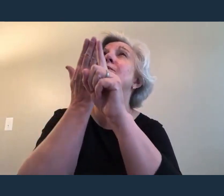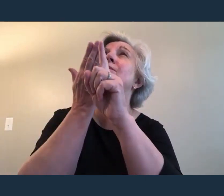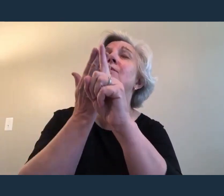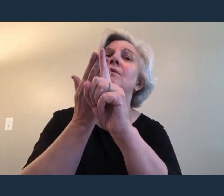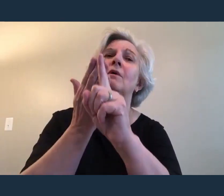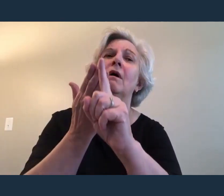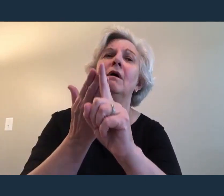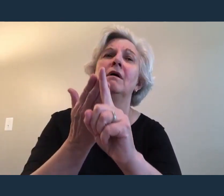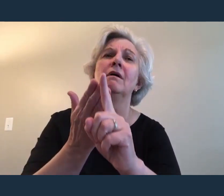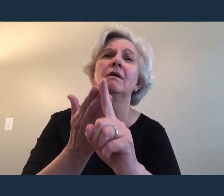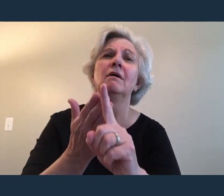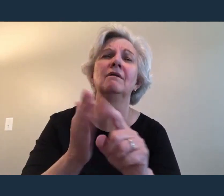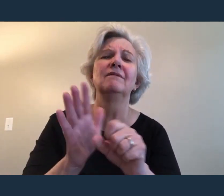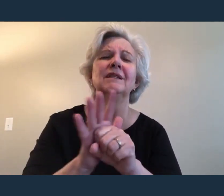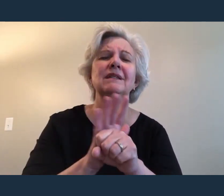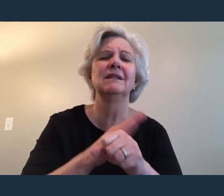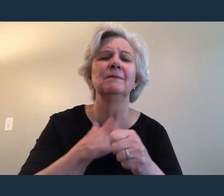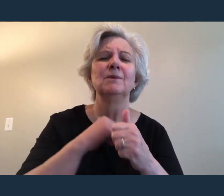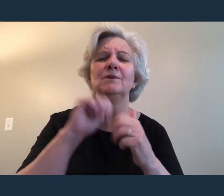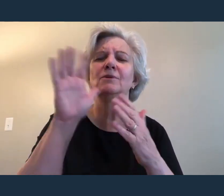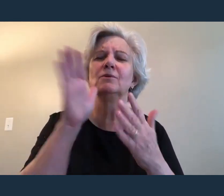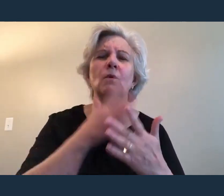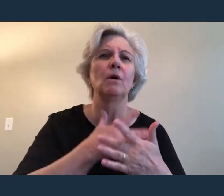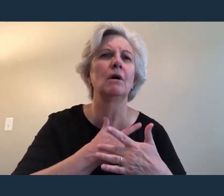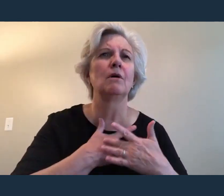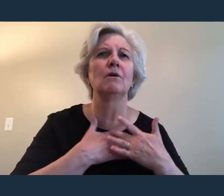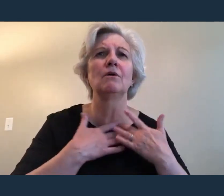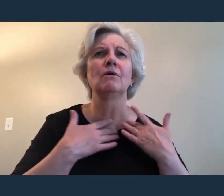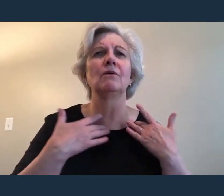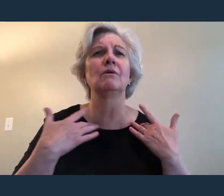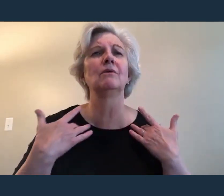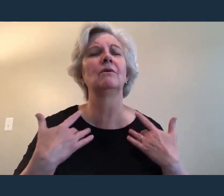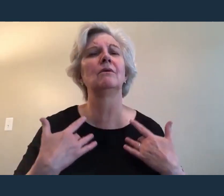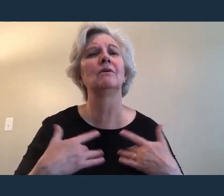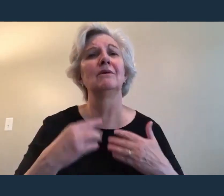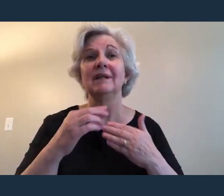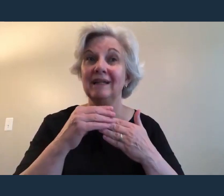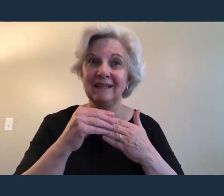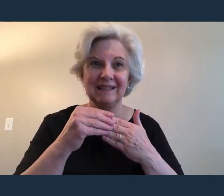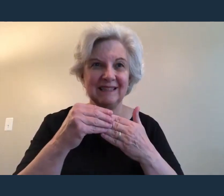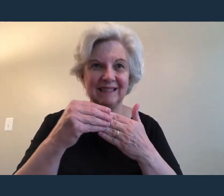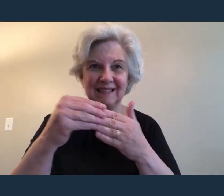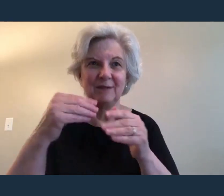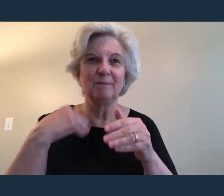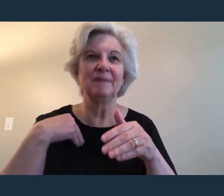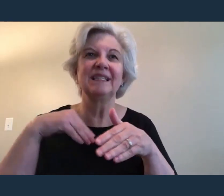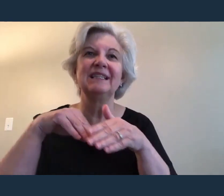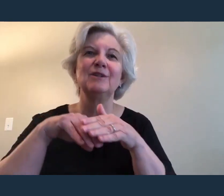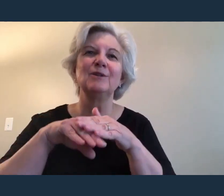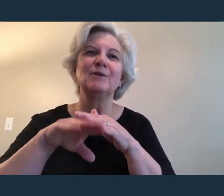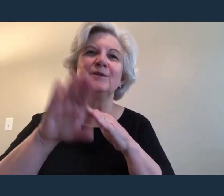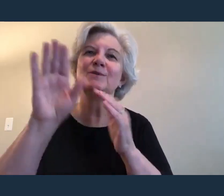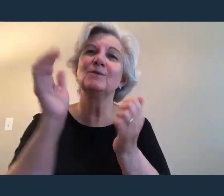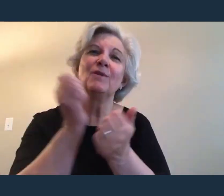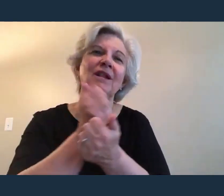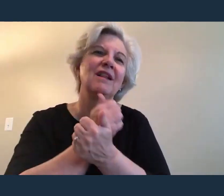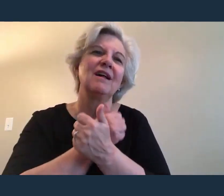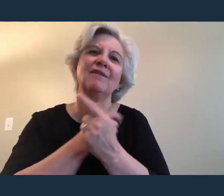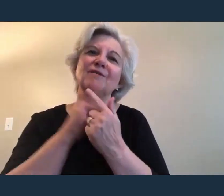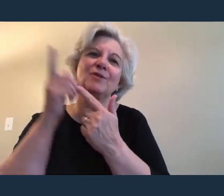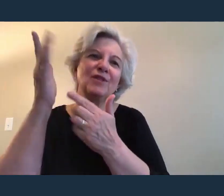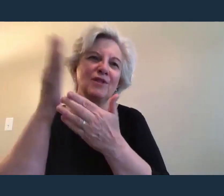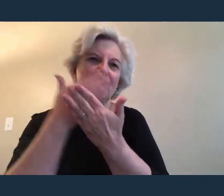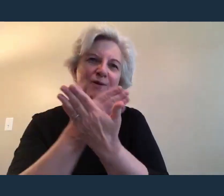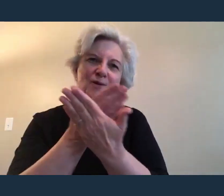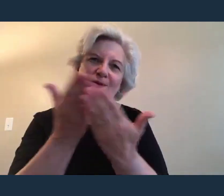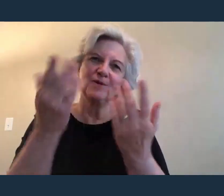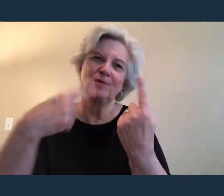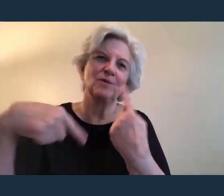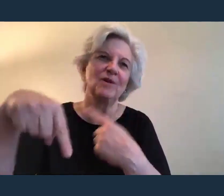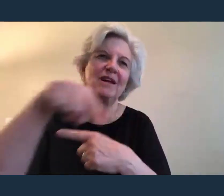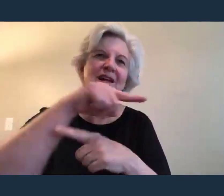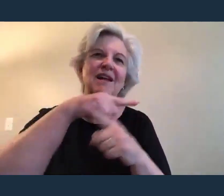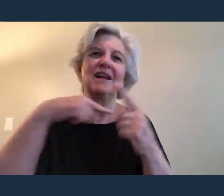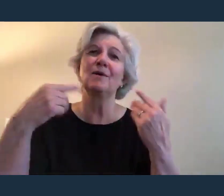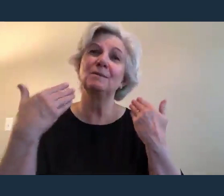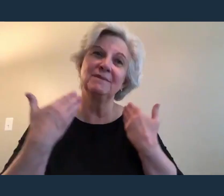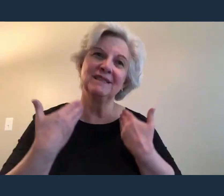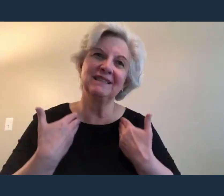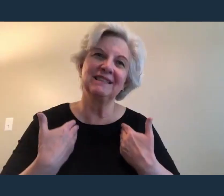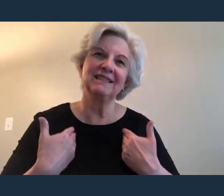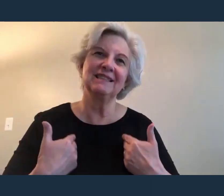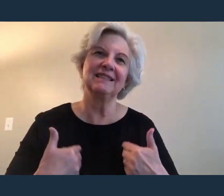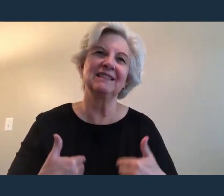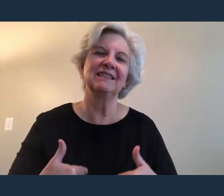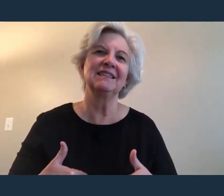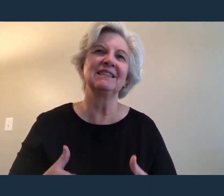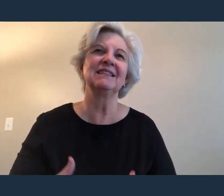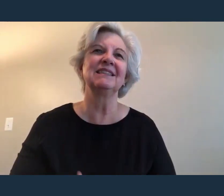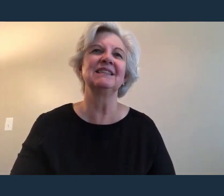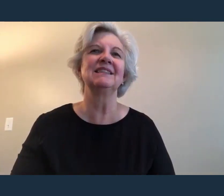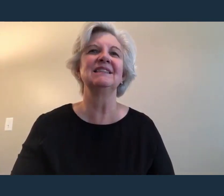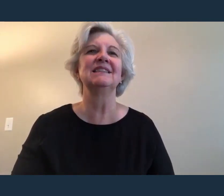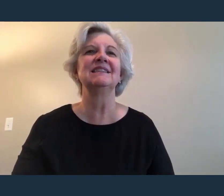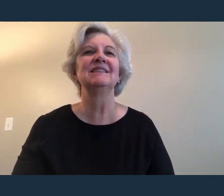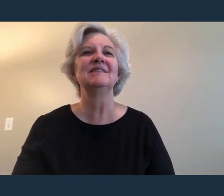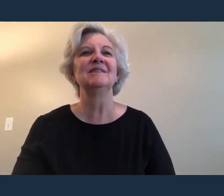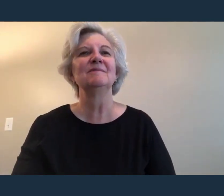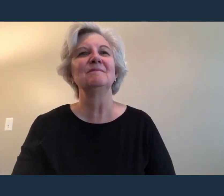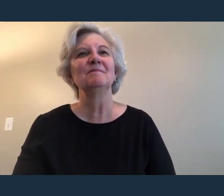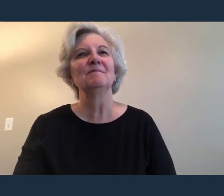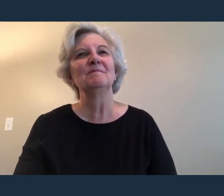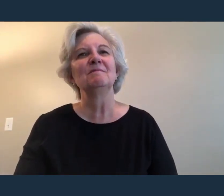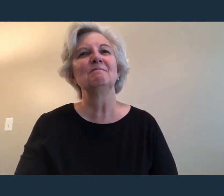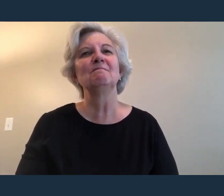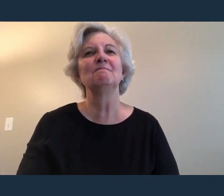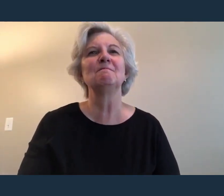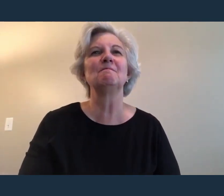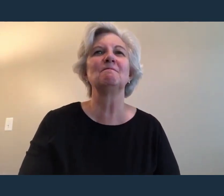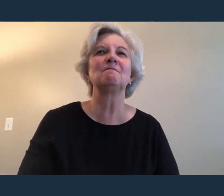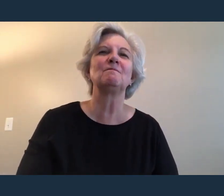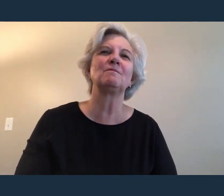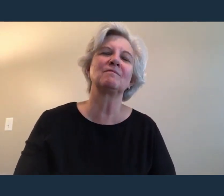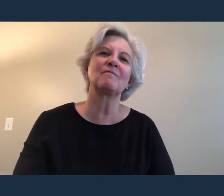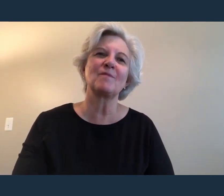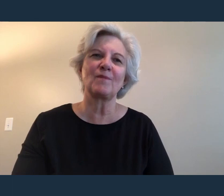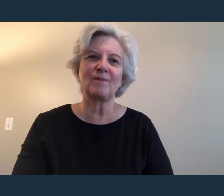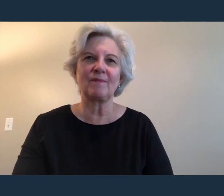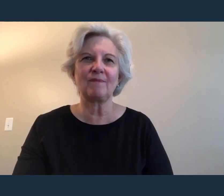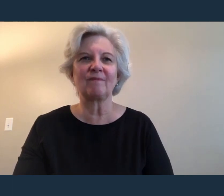And fill me with Your heart And lead me in Your love to those around me